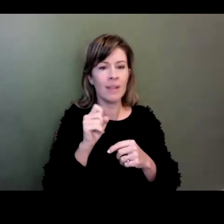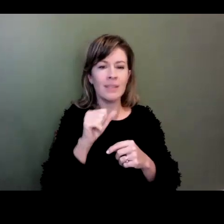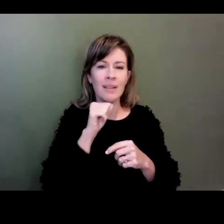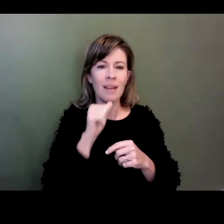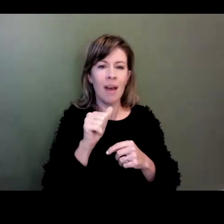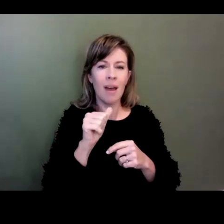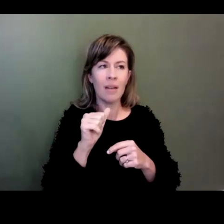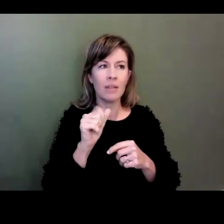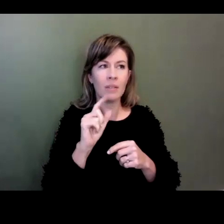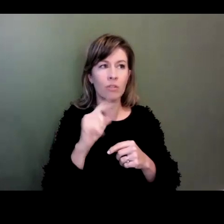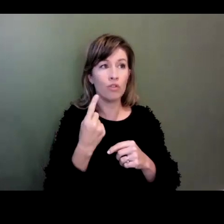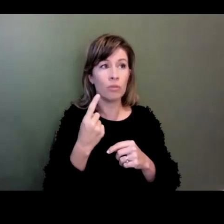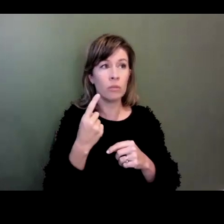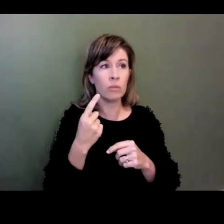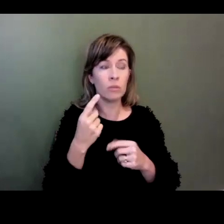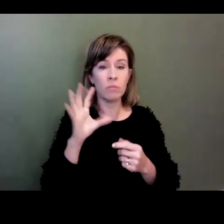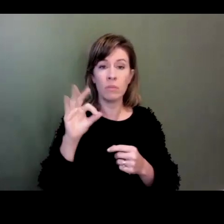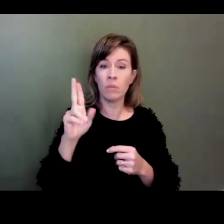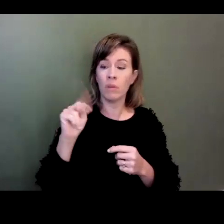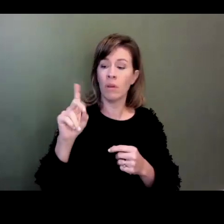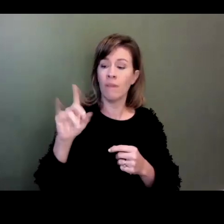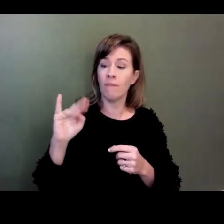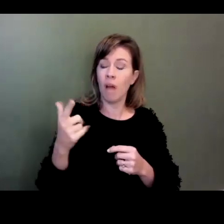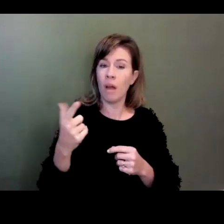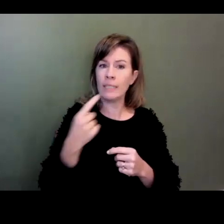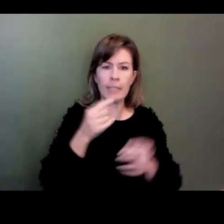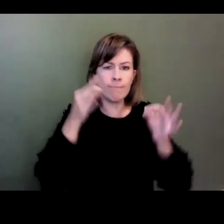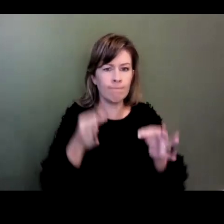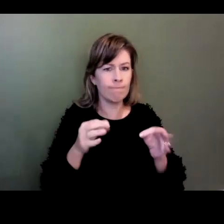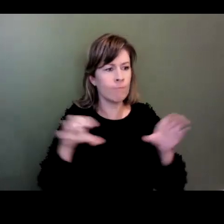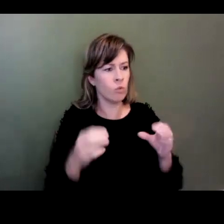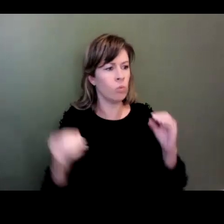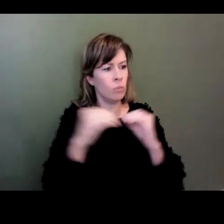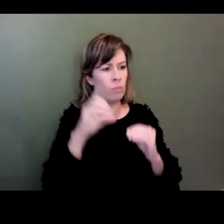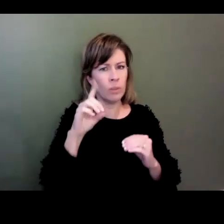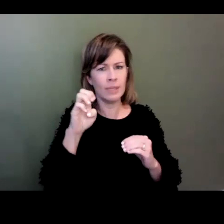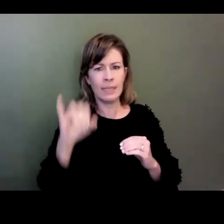mechanism that says let's do more DEI to solve these problems. I think we have to think about other types of